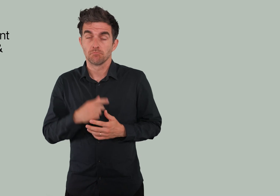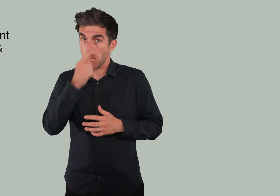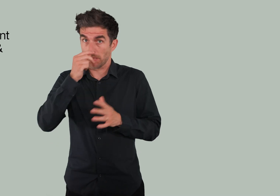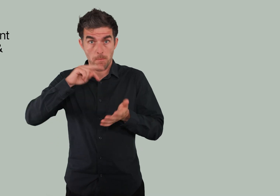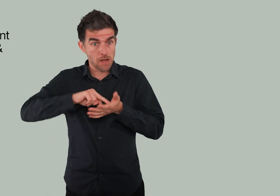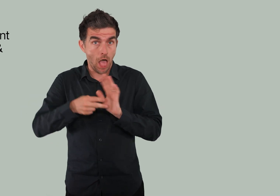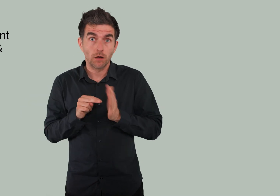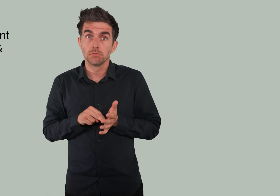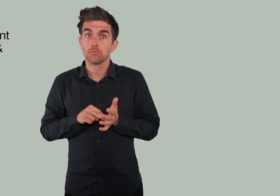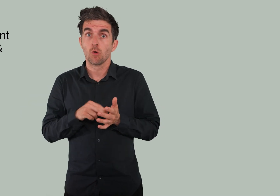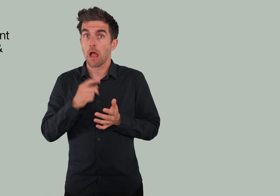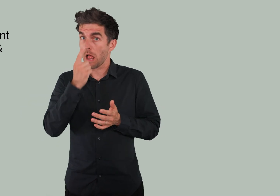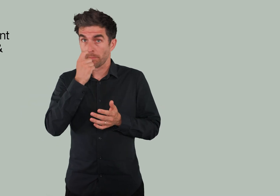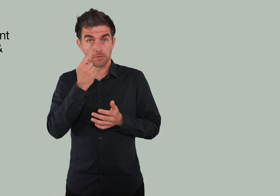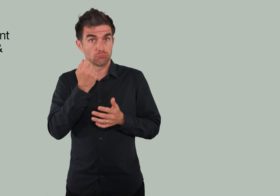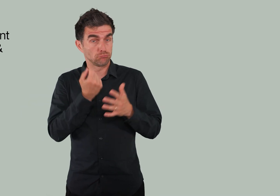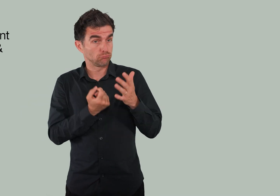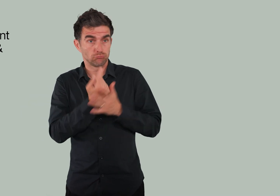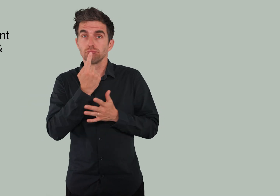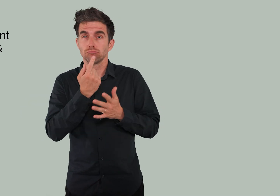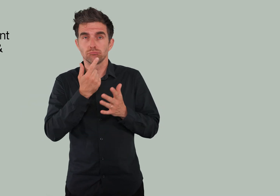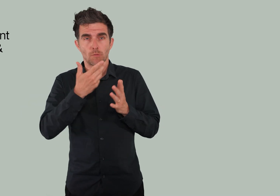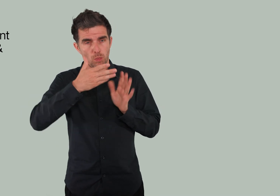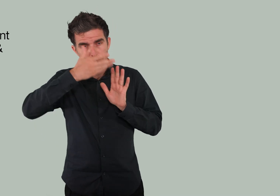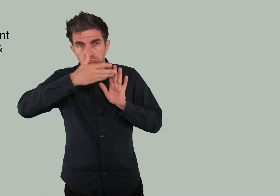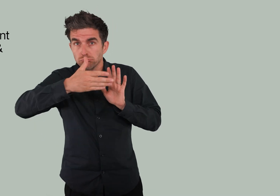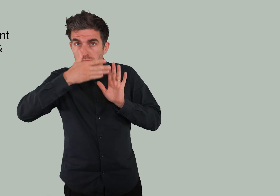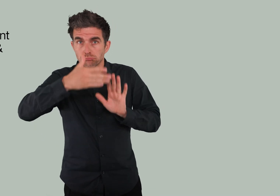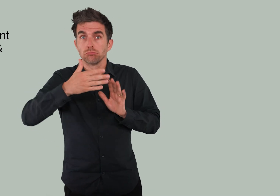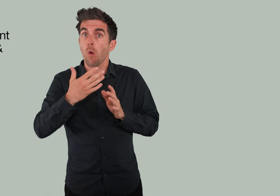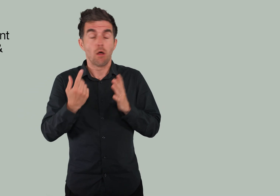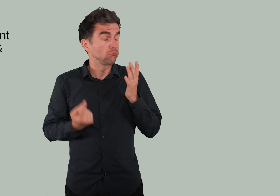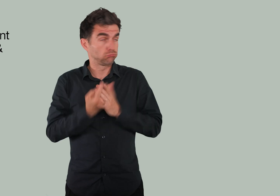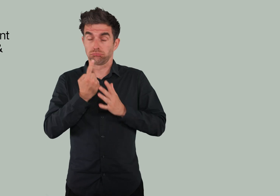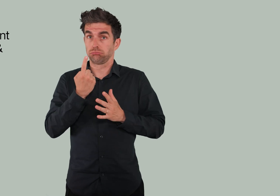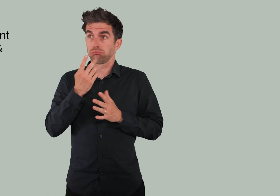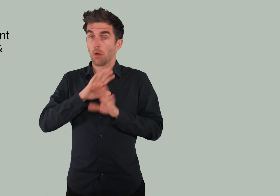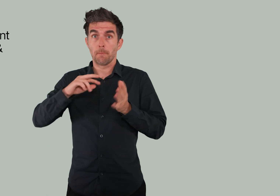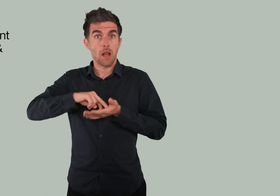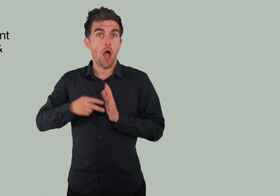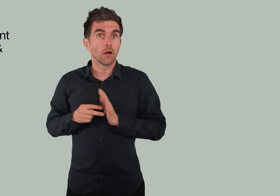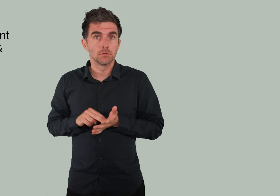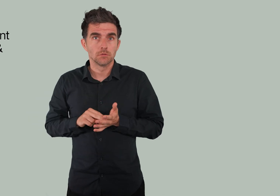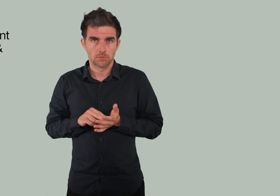They may be planned, occurring at scheduled intervals, or unplanned,